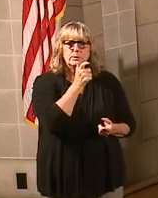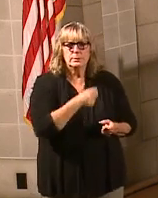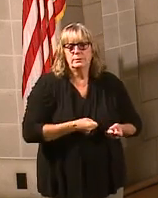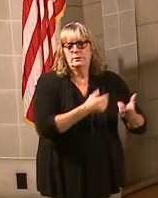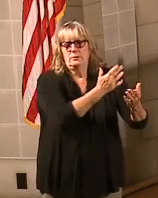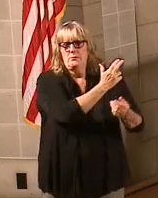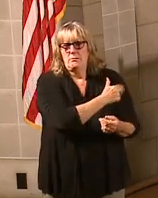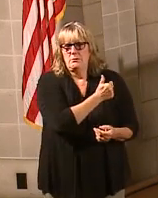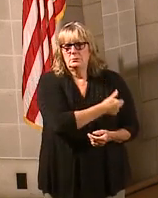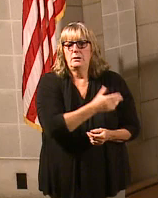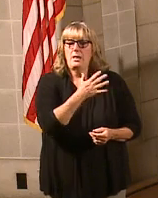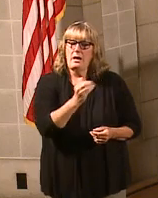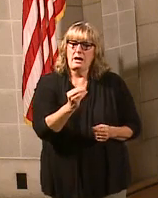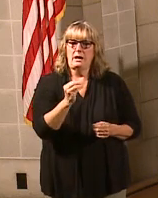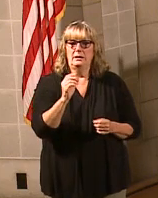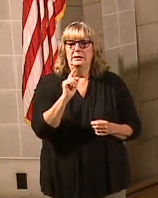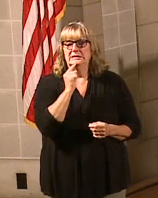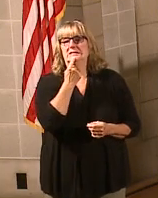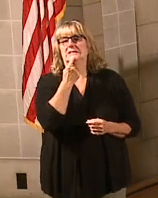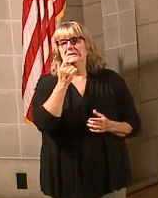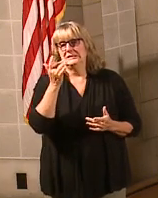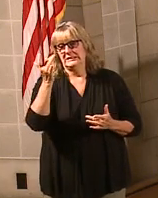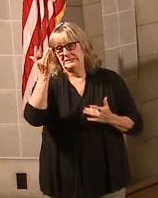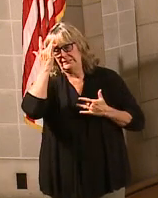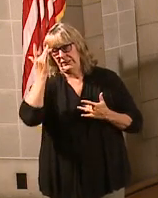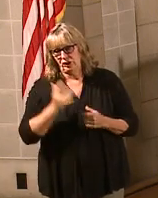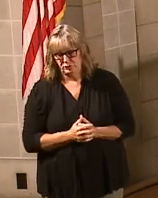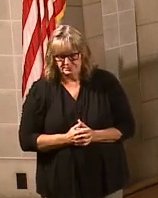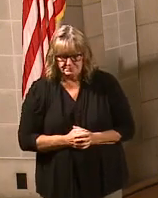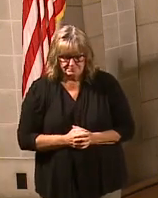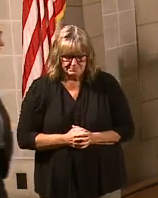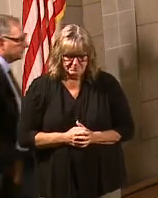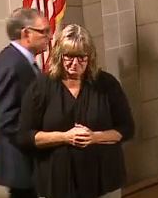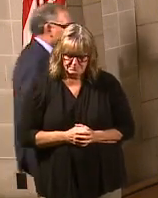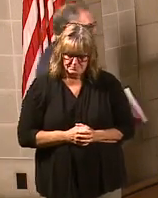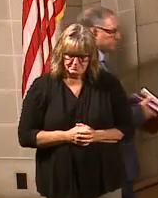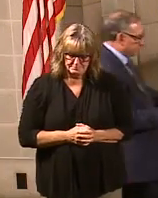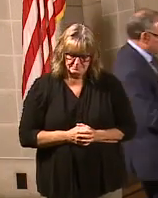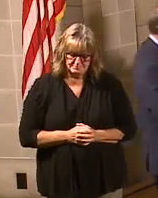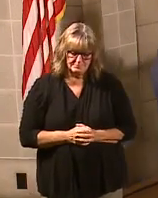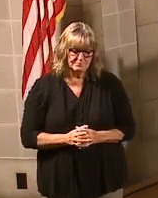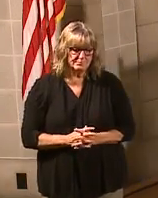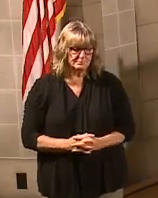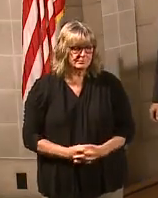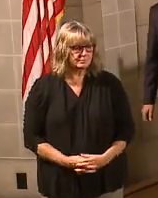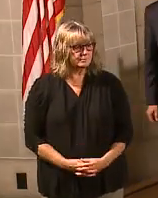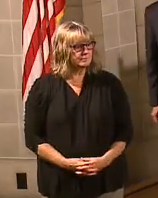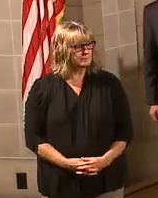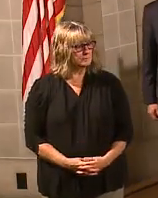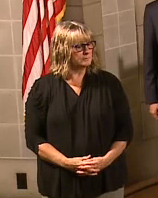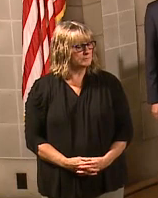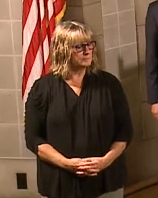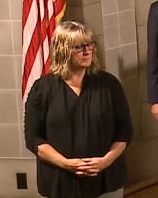GET THIS INFUSION AND AGAIN, IT REALLY REDUCES A NUMBER OF PEOPLE WHO ARE GOING TO THE HOSPITAL AND REDUCES THE